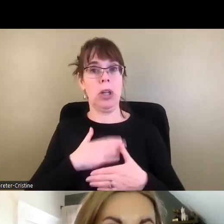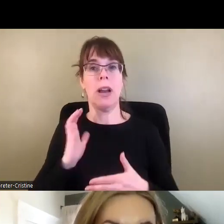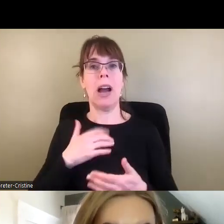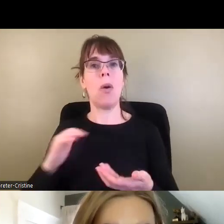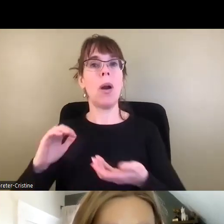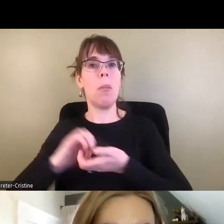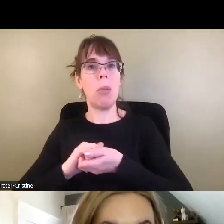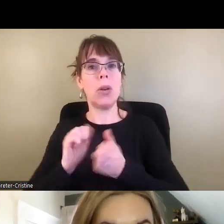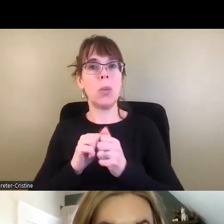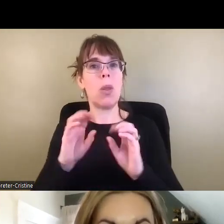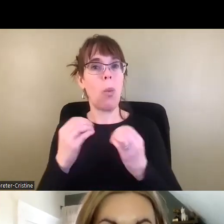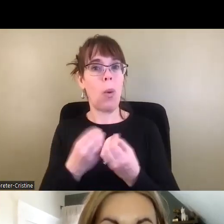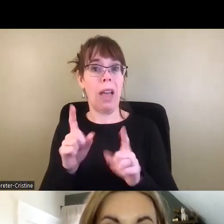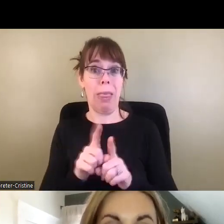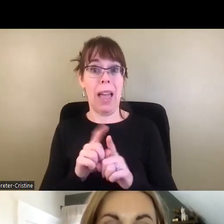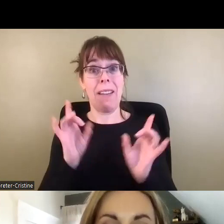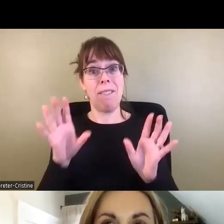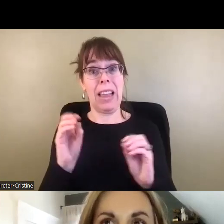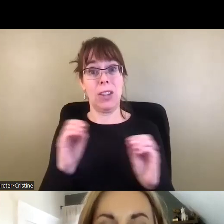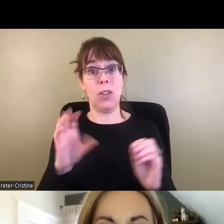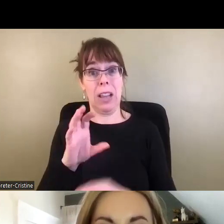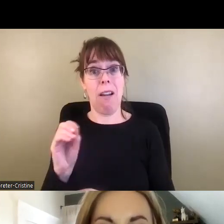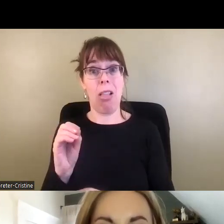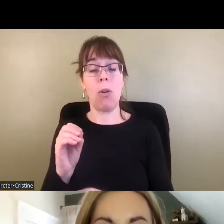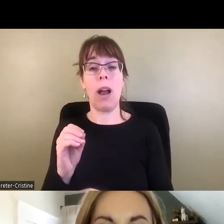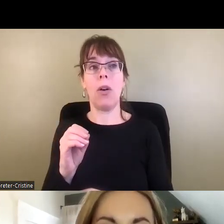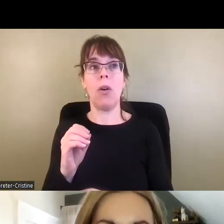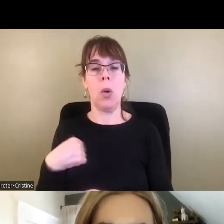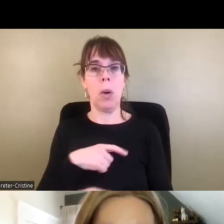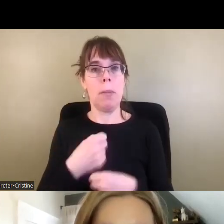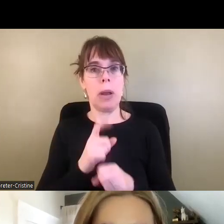with organizations like Violence Free Colorado. So we can make sure we're equipping those that